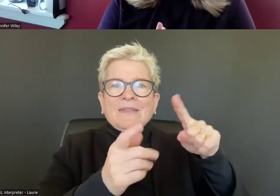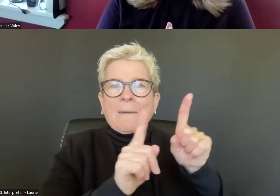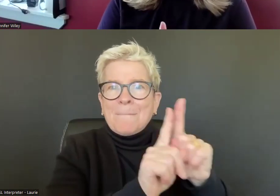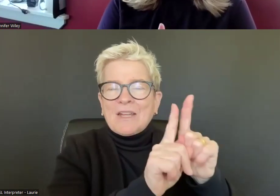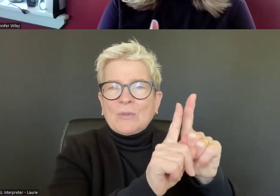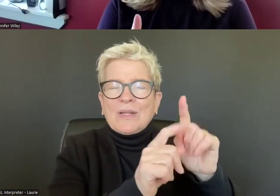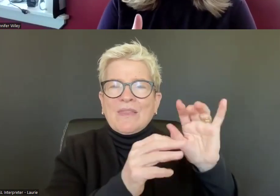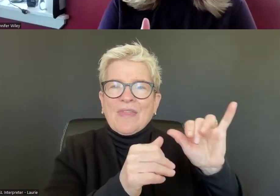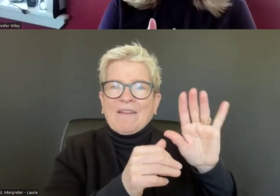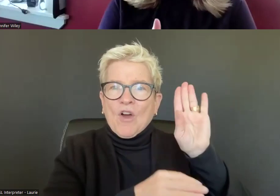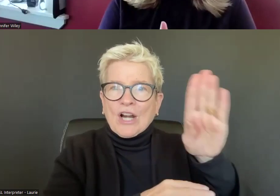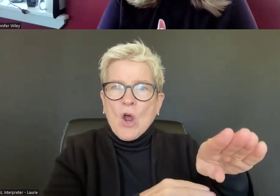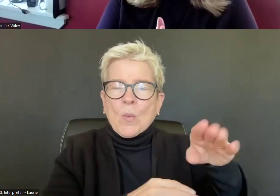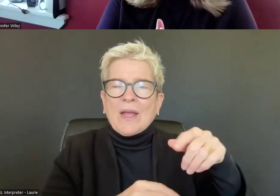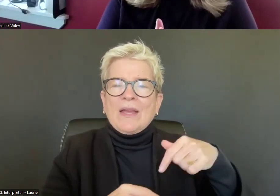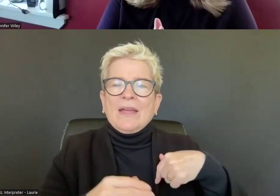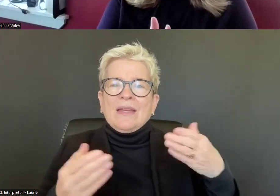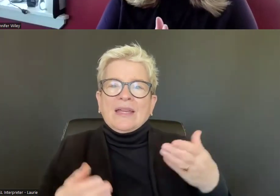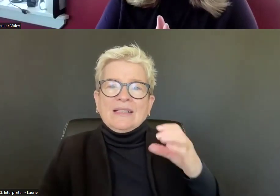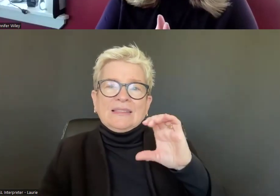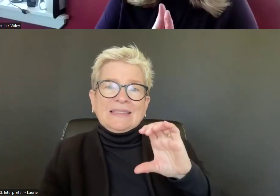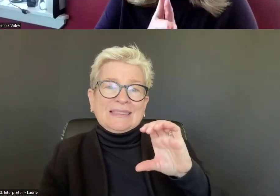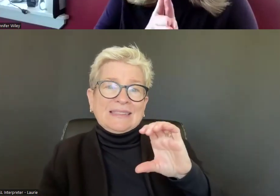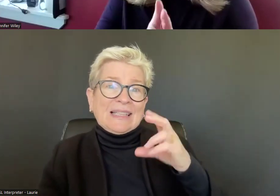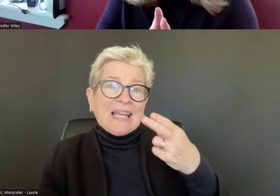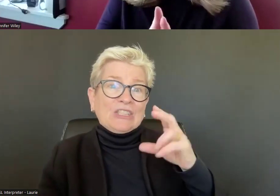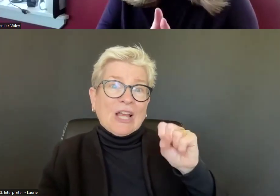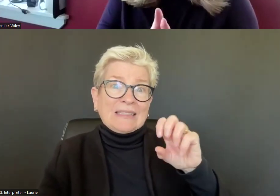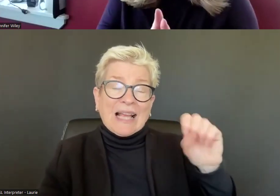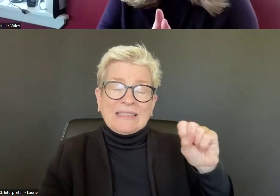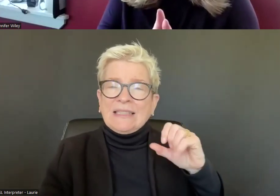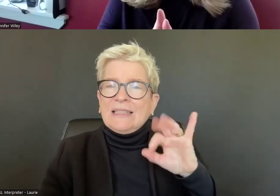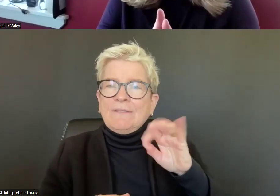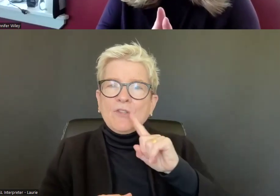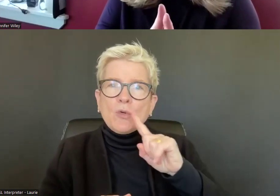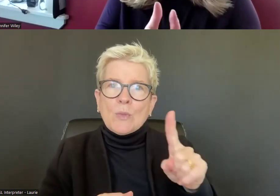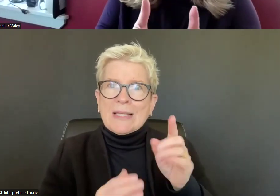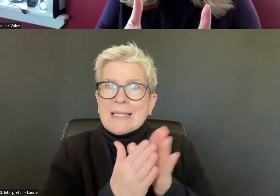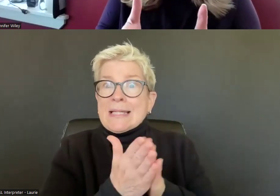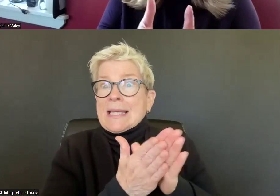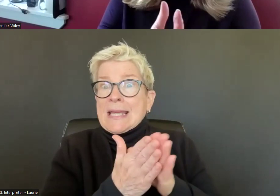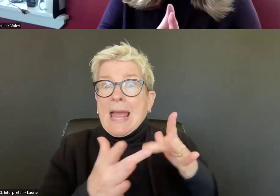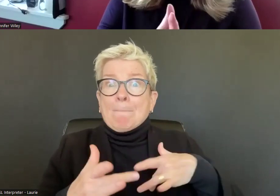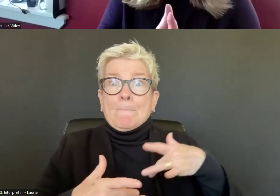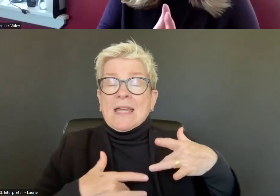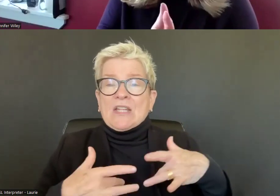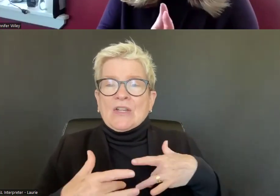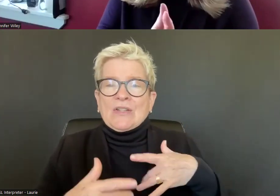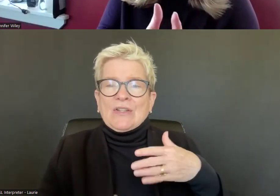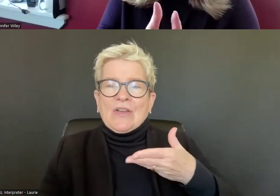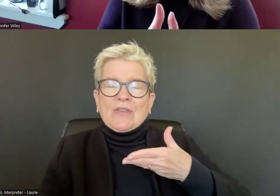like to offer at CHSS. If you're super ambitious, that inviting your ninth grade